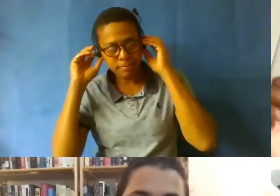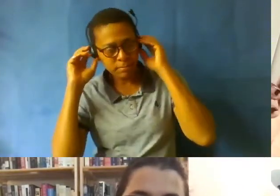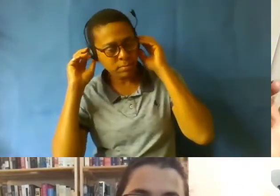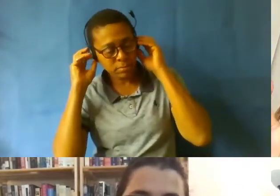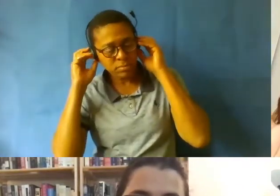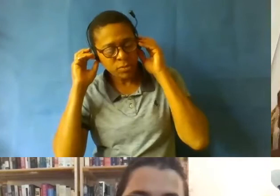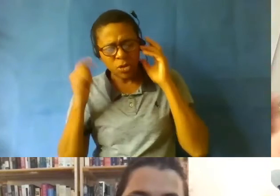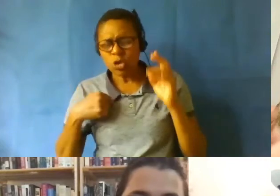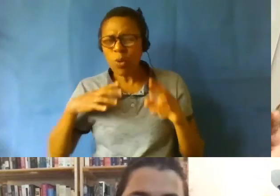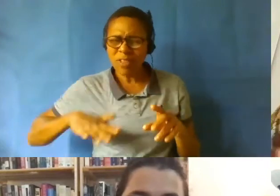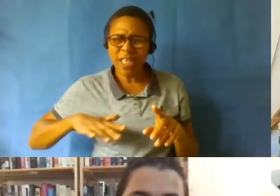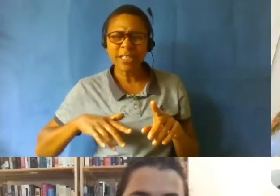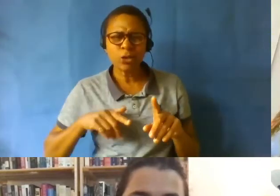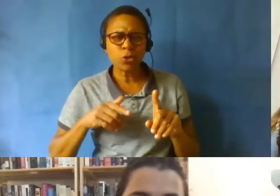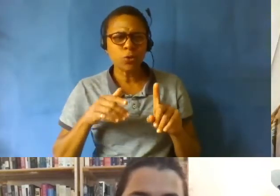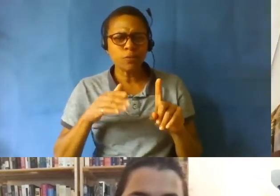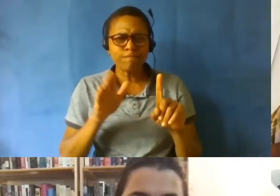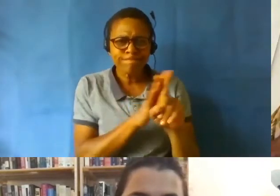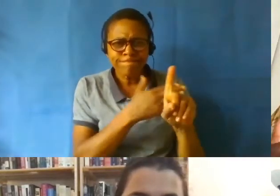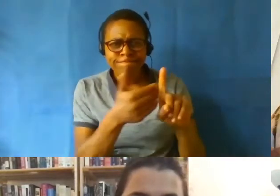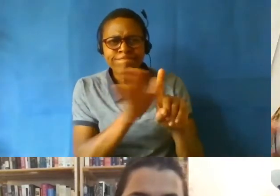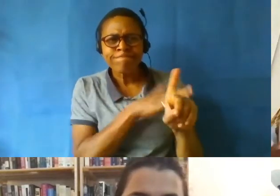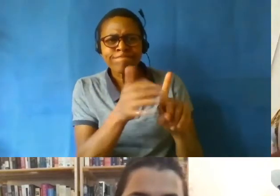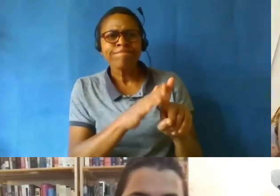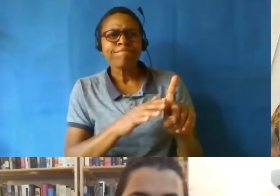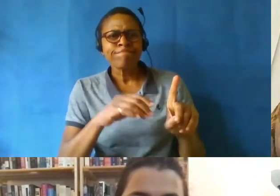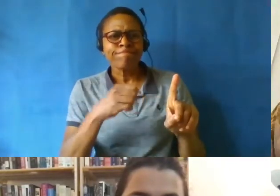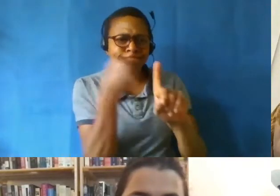think also one of the things that I wanted to come out of that chapter is